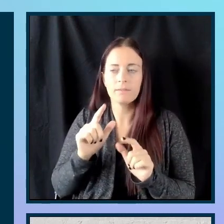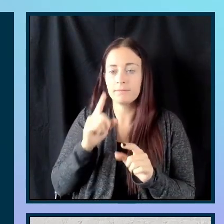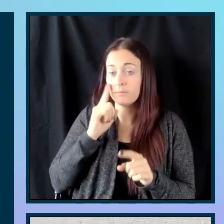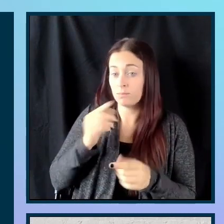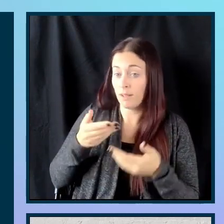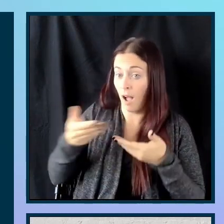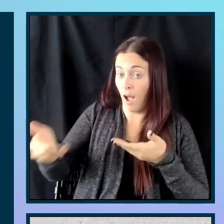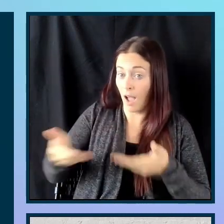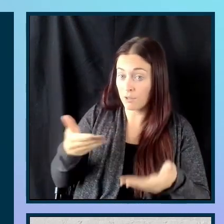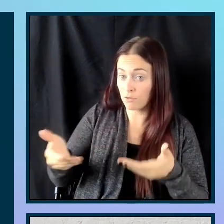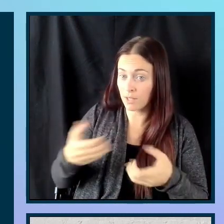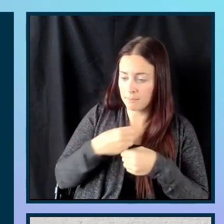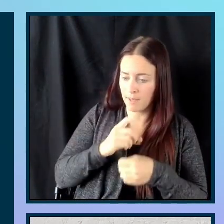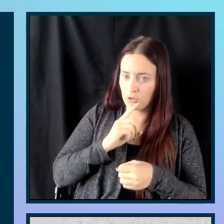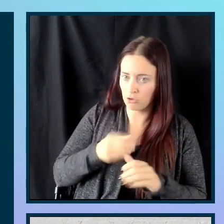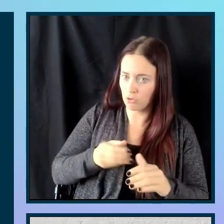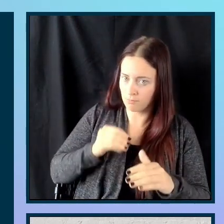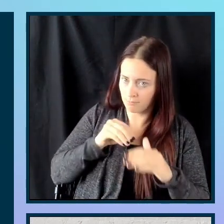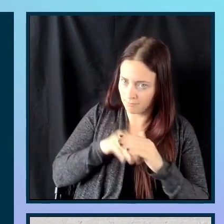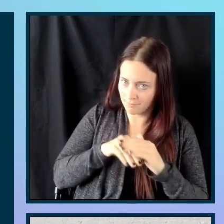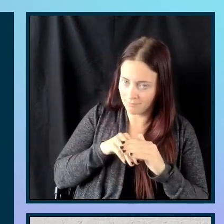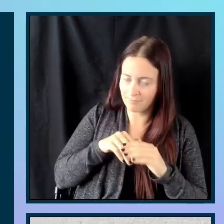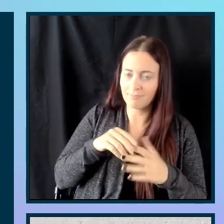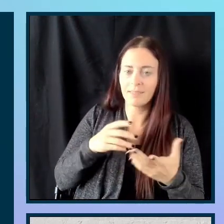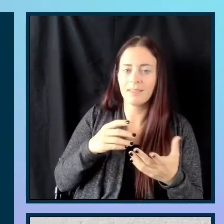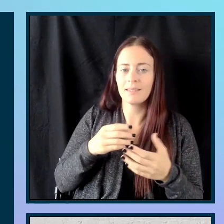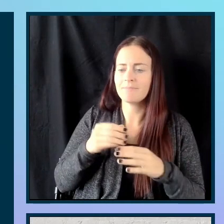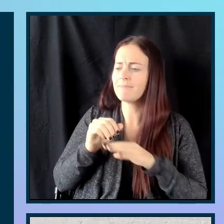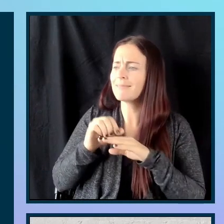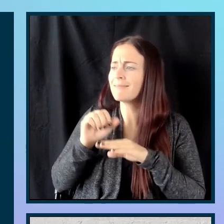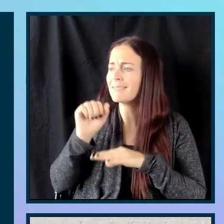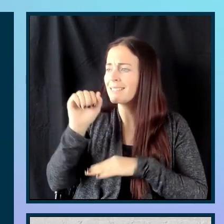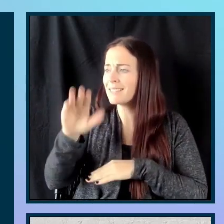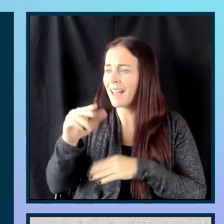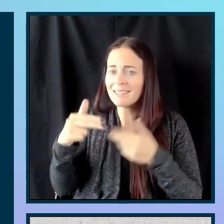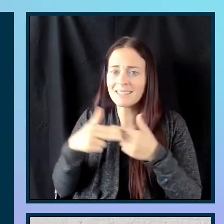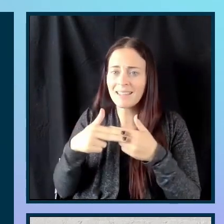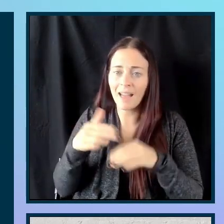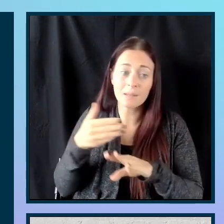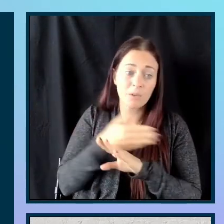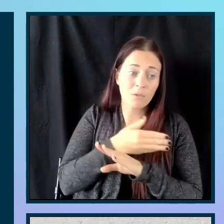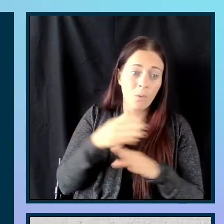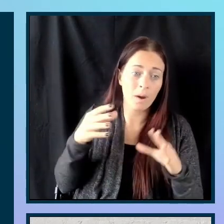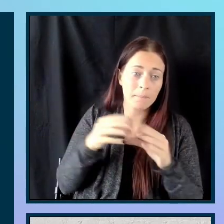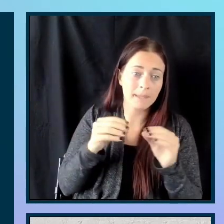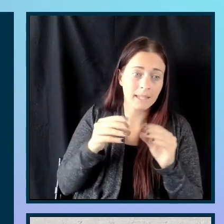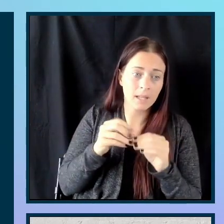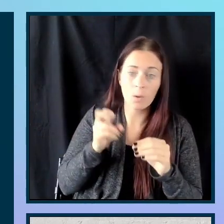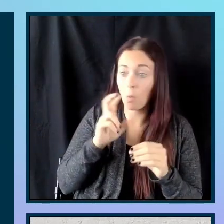sending out presentation slides before the meeting, or simply asking a new client if they need any accommodations.